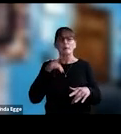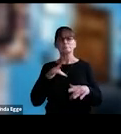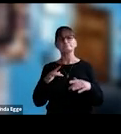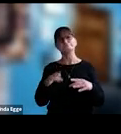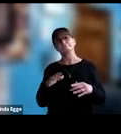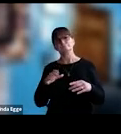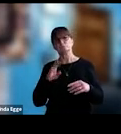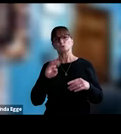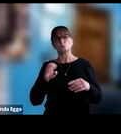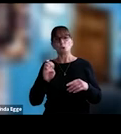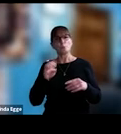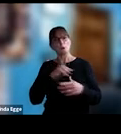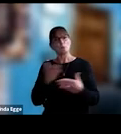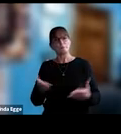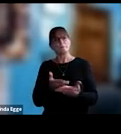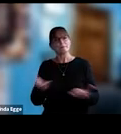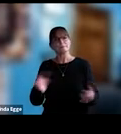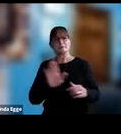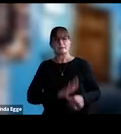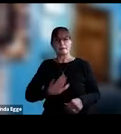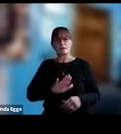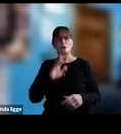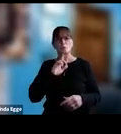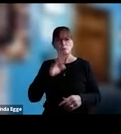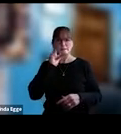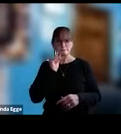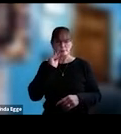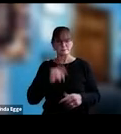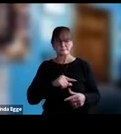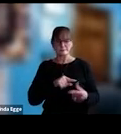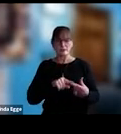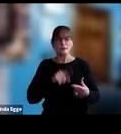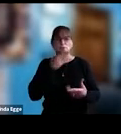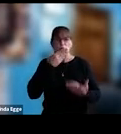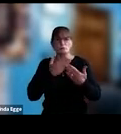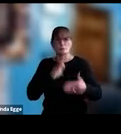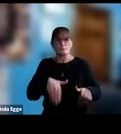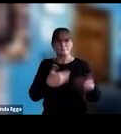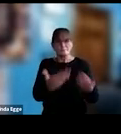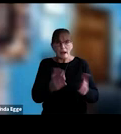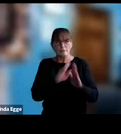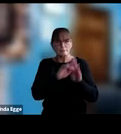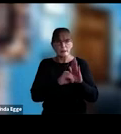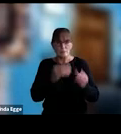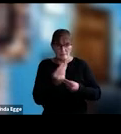that they were experiencing? So it's good to provide that background information